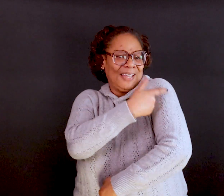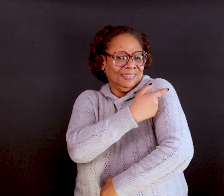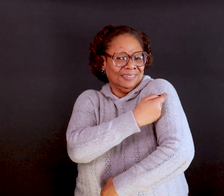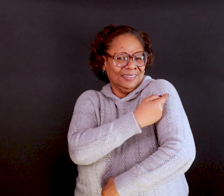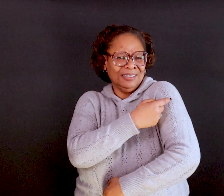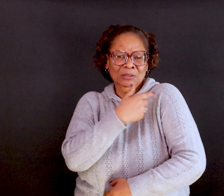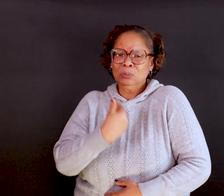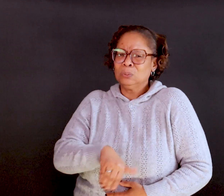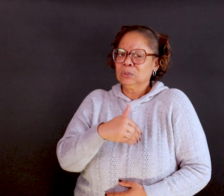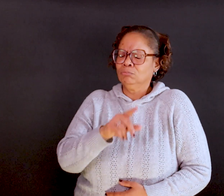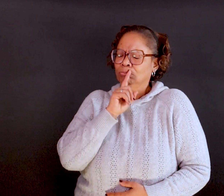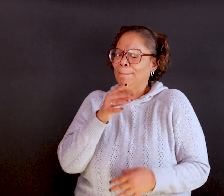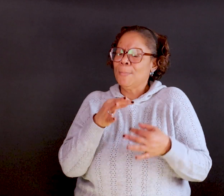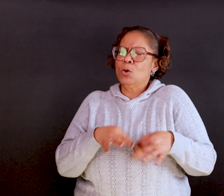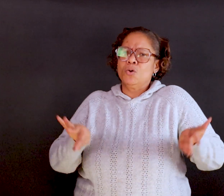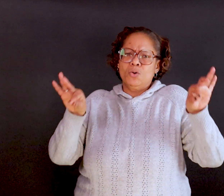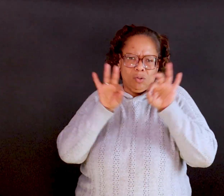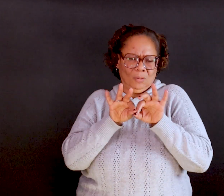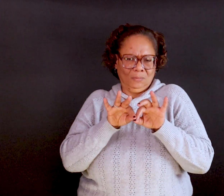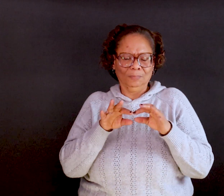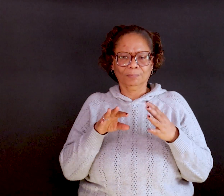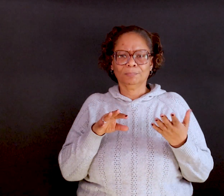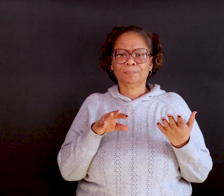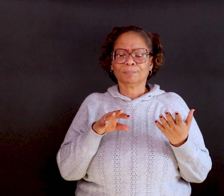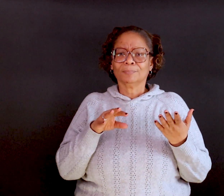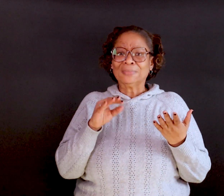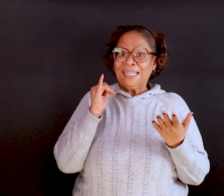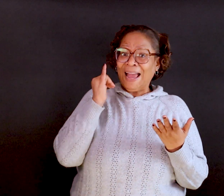Vaccination is especially important if you are